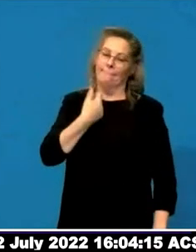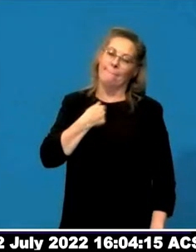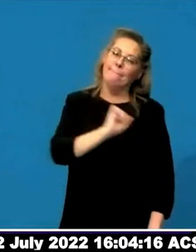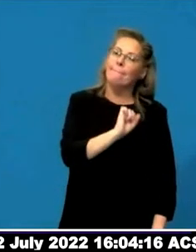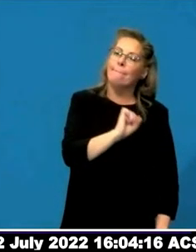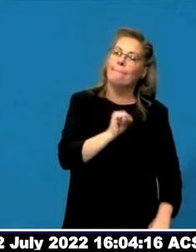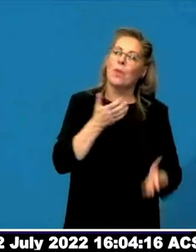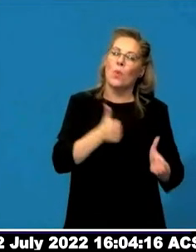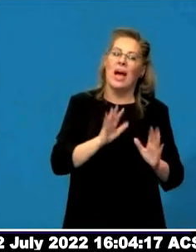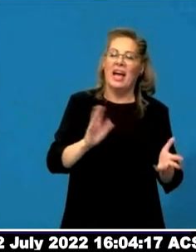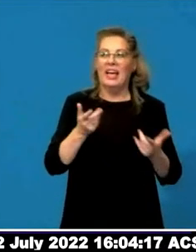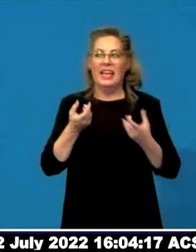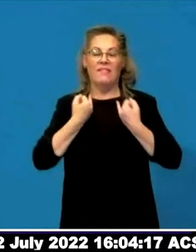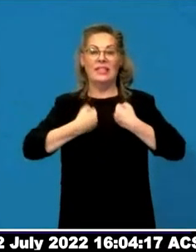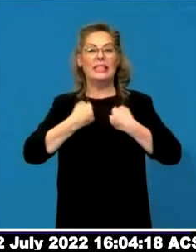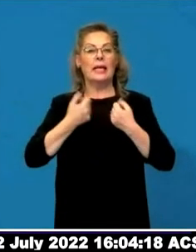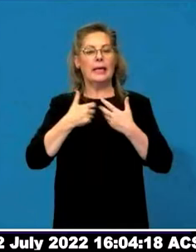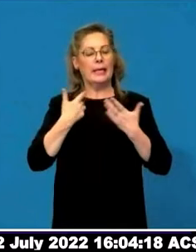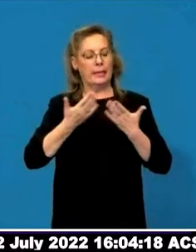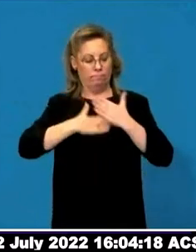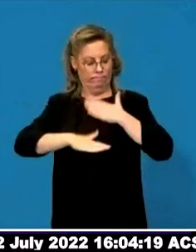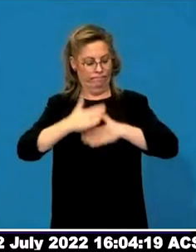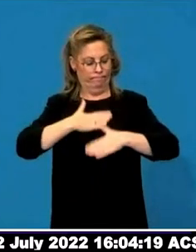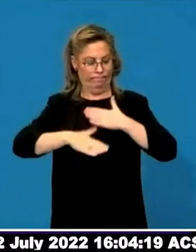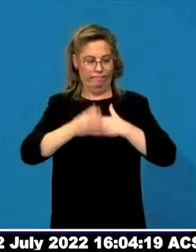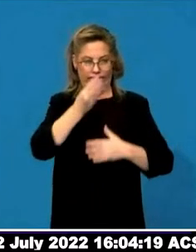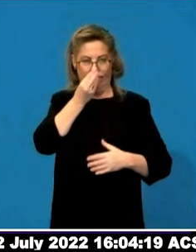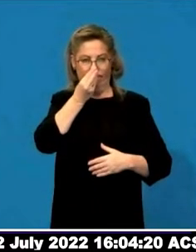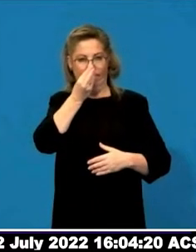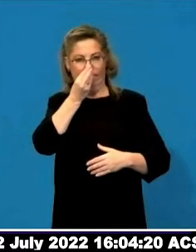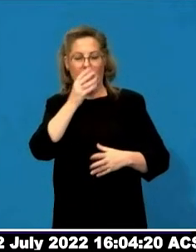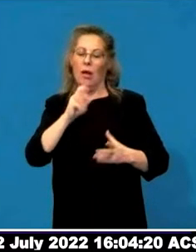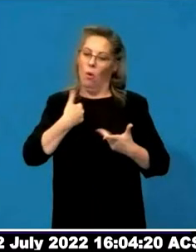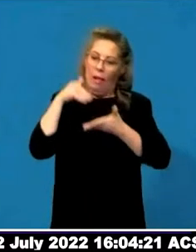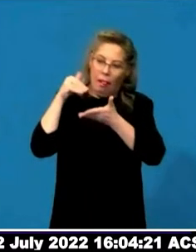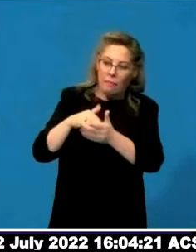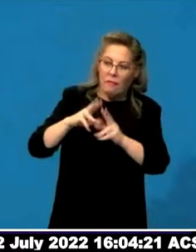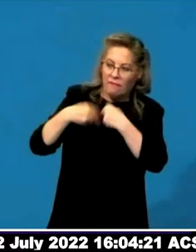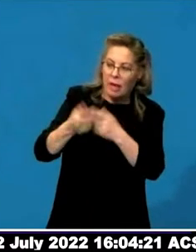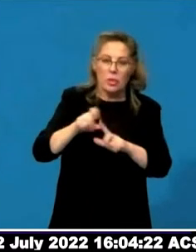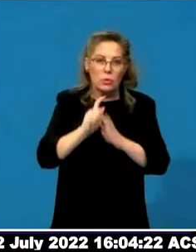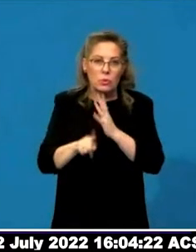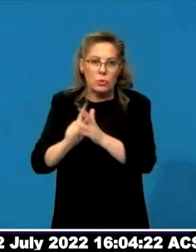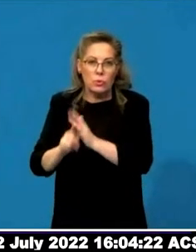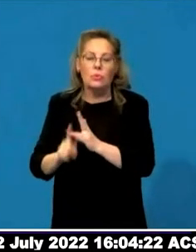He just do things for family out of - yeah. So when you are talking about the dad,